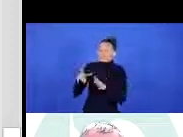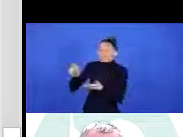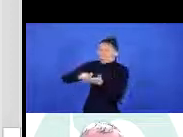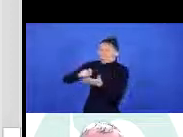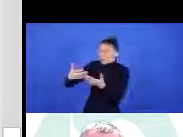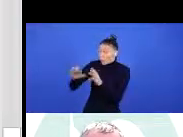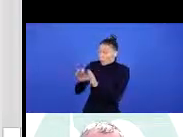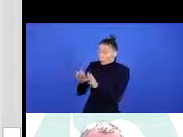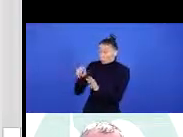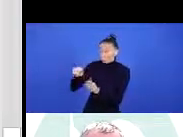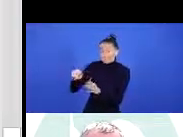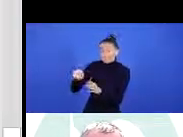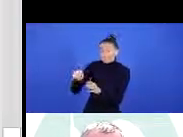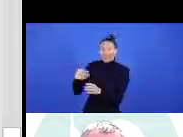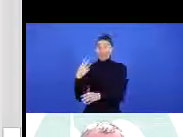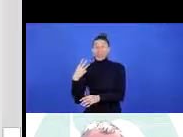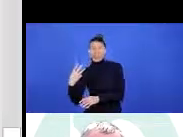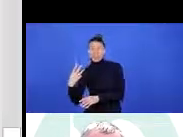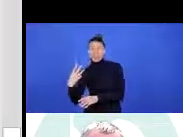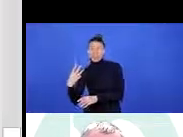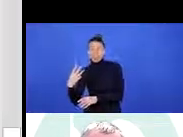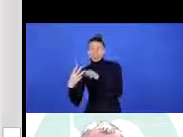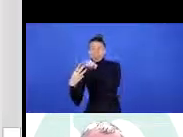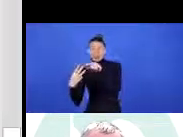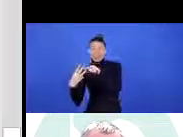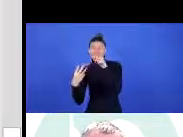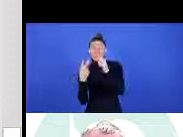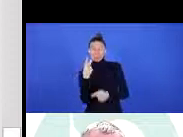experience. We have set up a editorial team to revise the